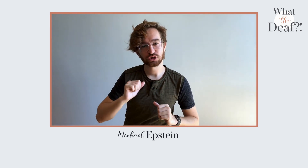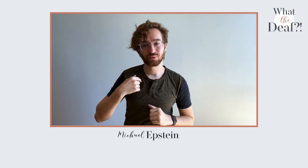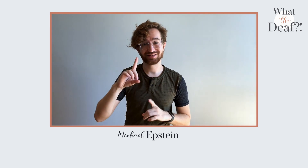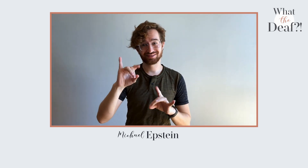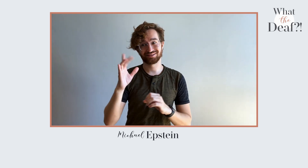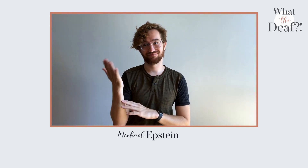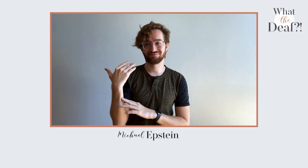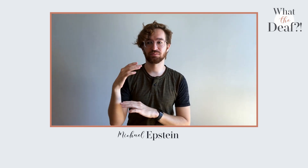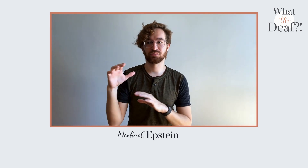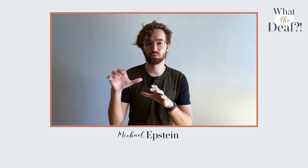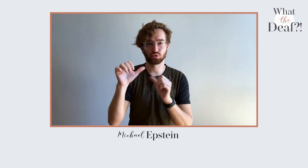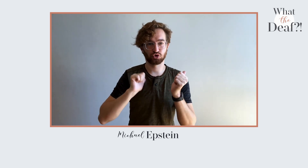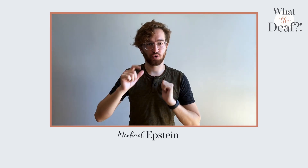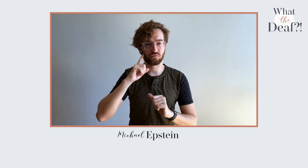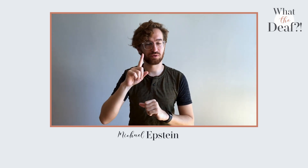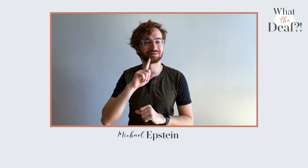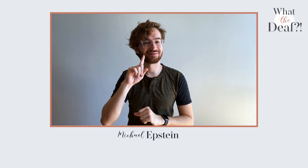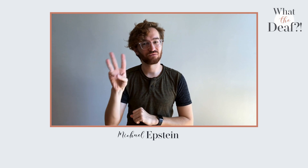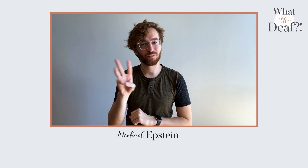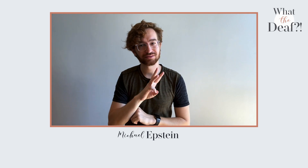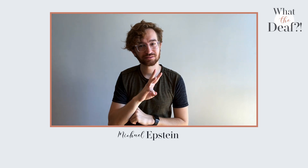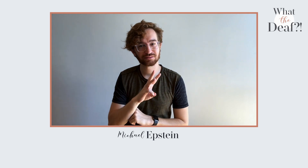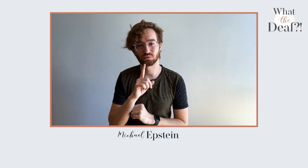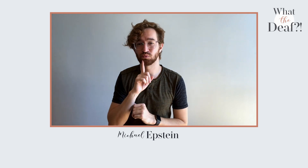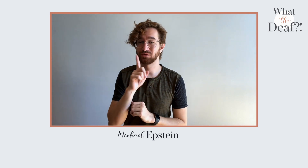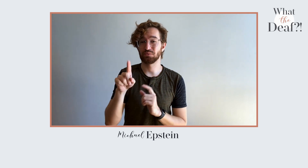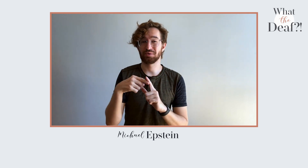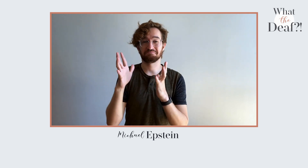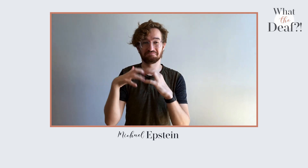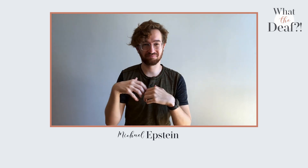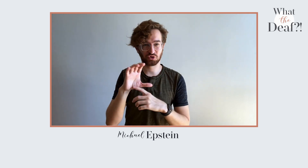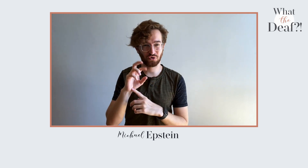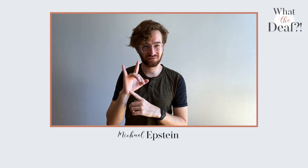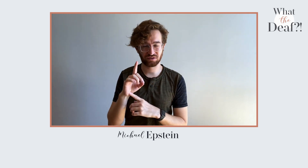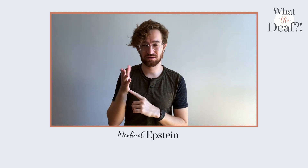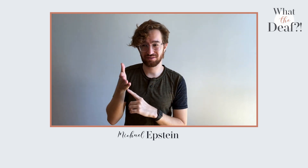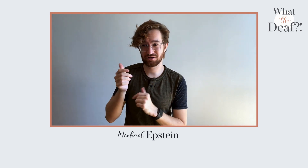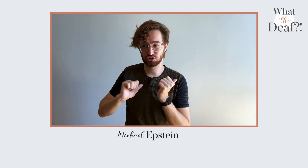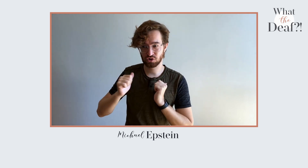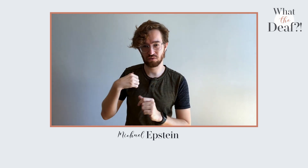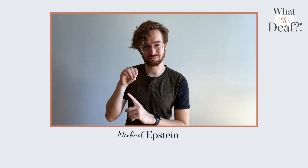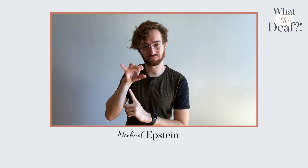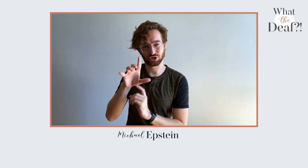which I was working with Deaf West prior to COVID. Unfortunately, the show had to stop because of COVID.